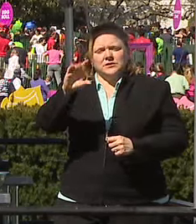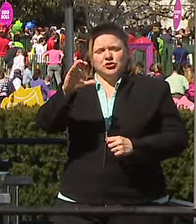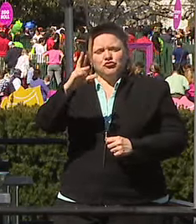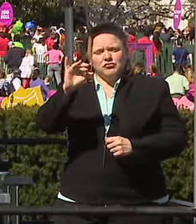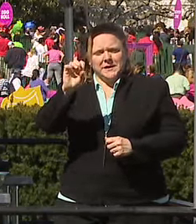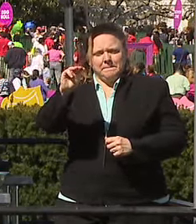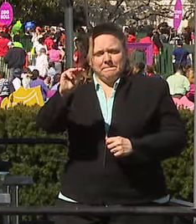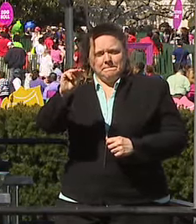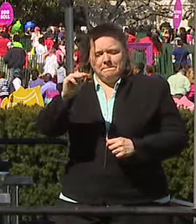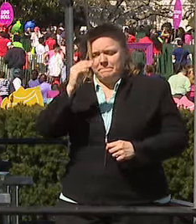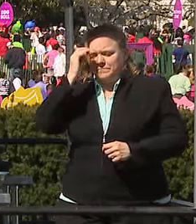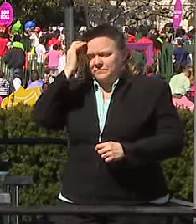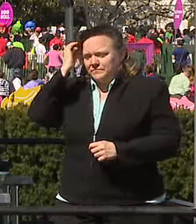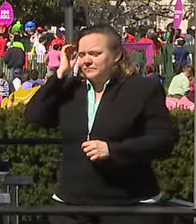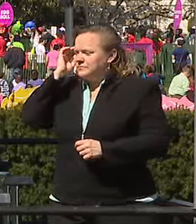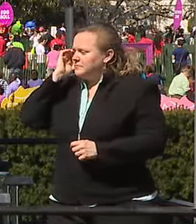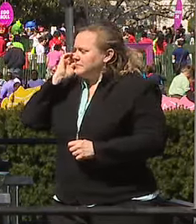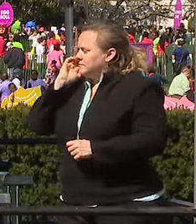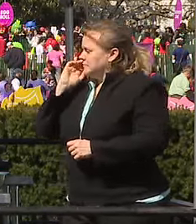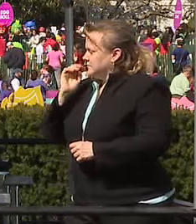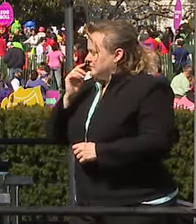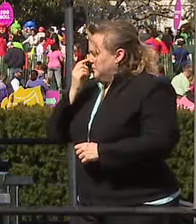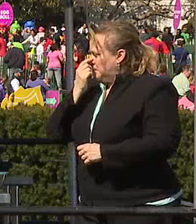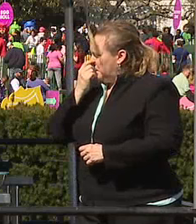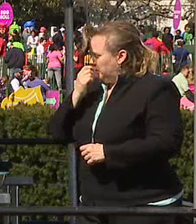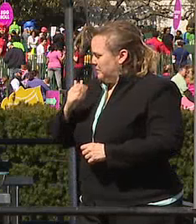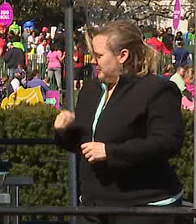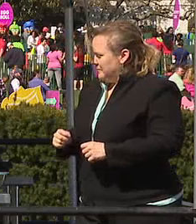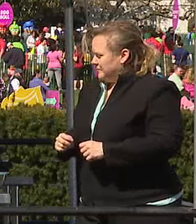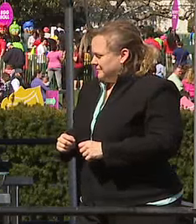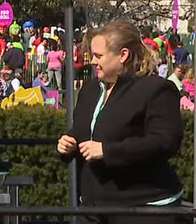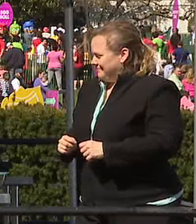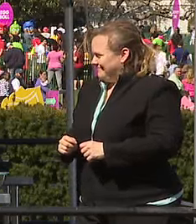One second, folks.